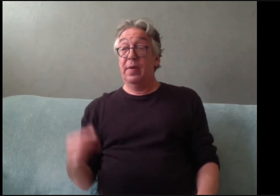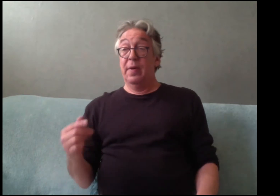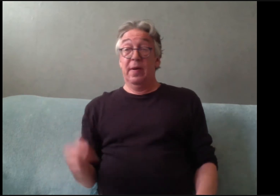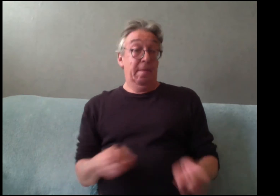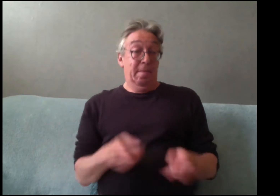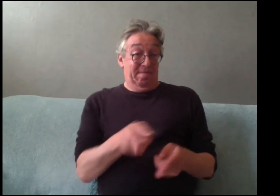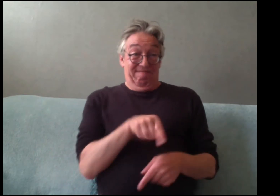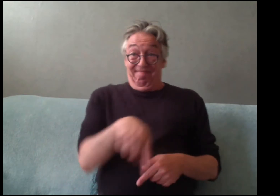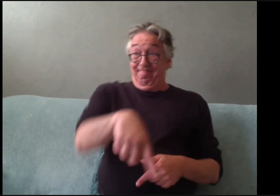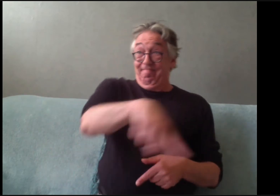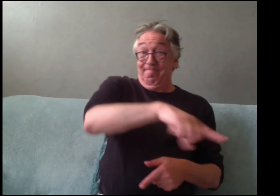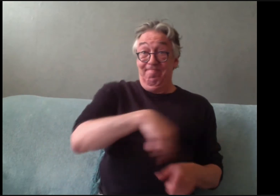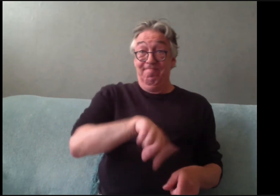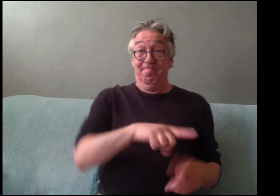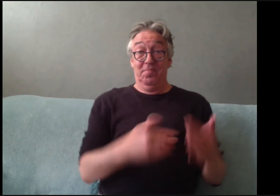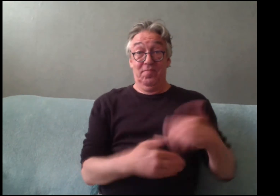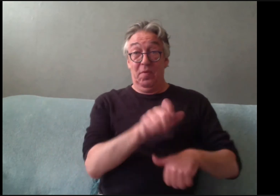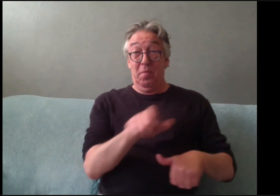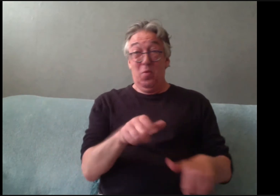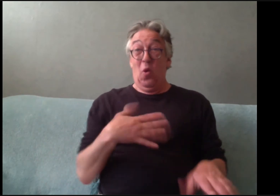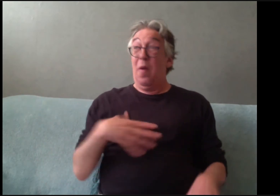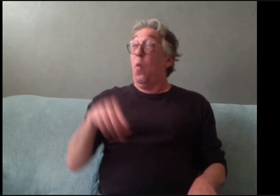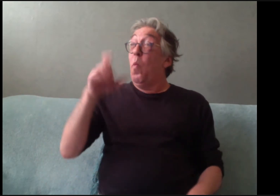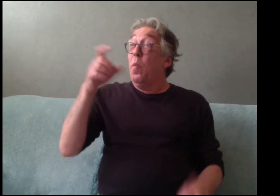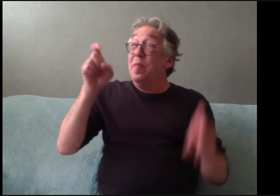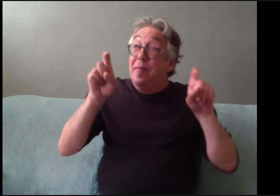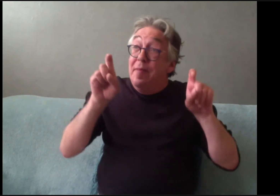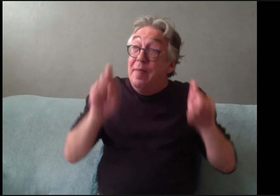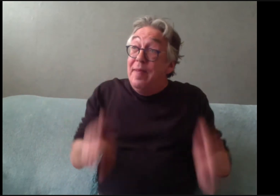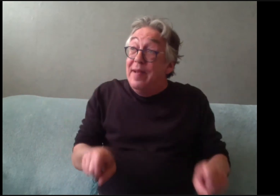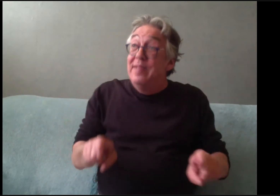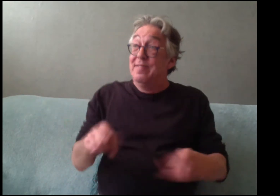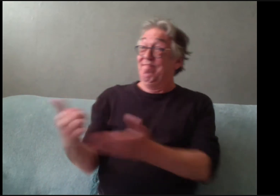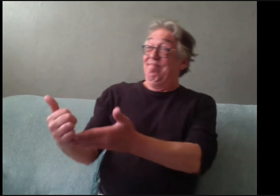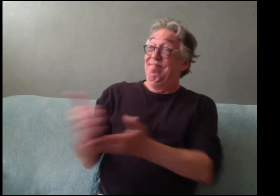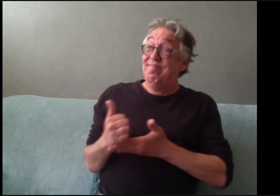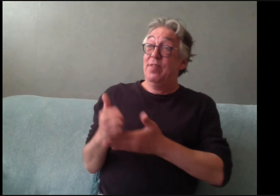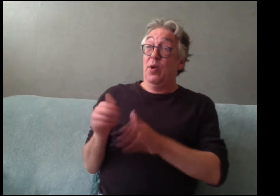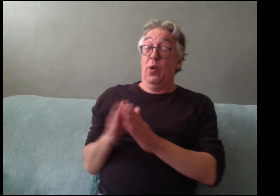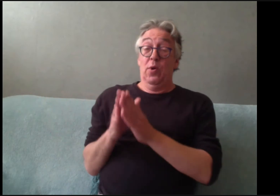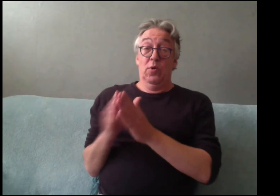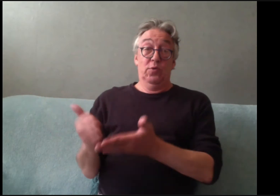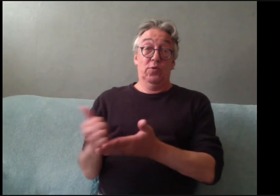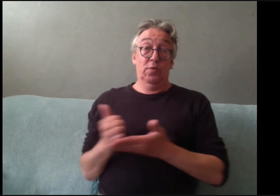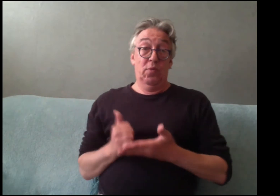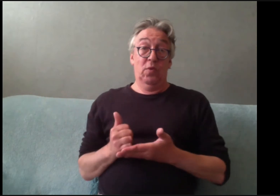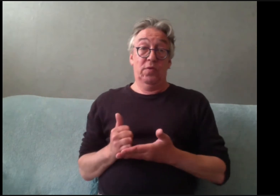People with disabilities mustn't be without the care they need